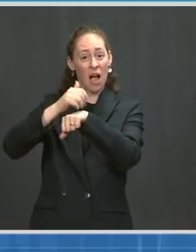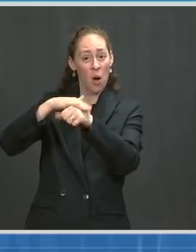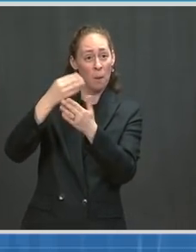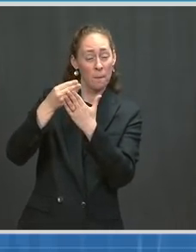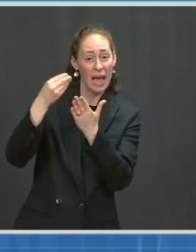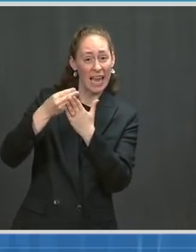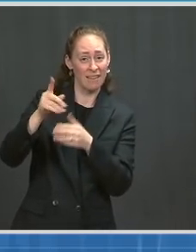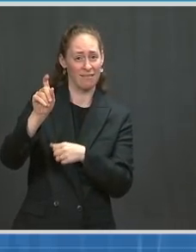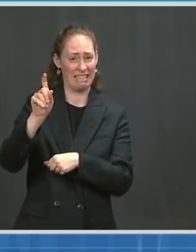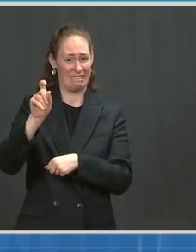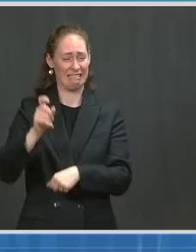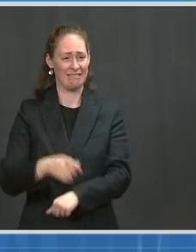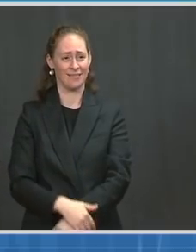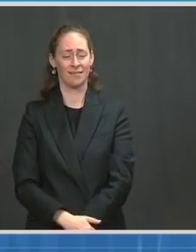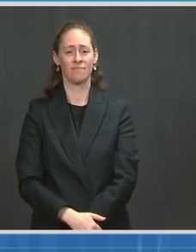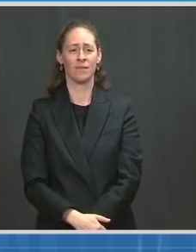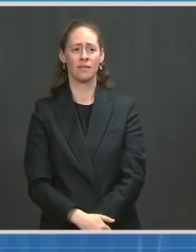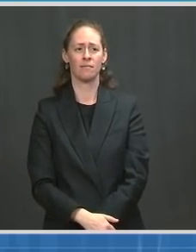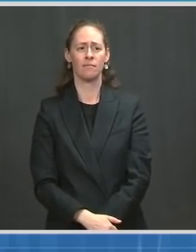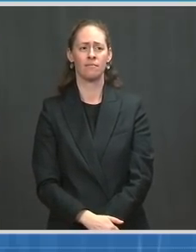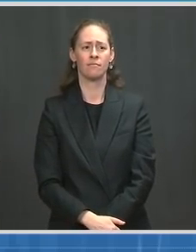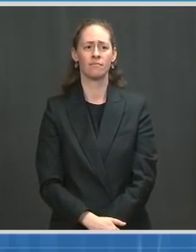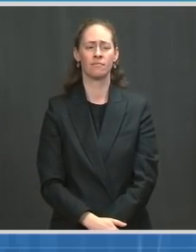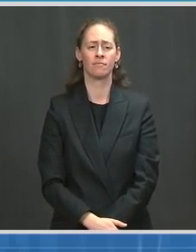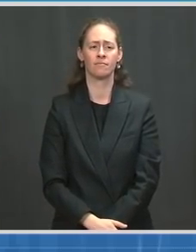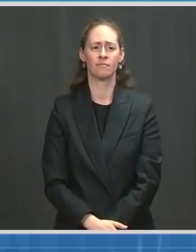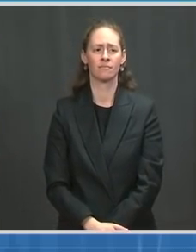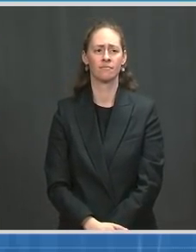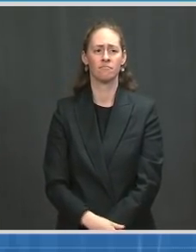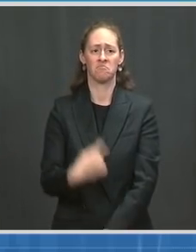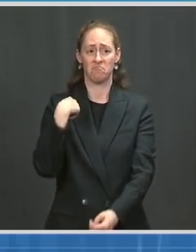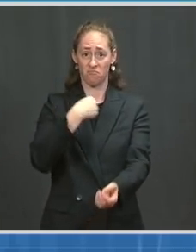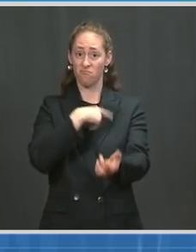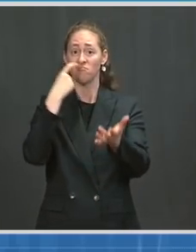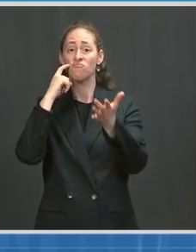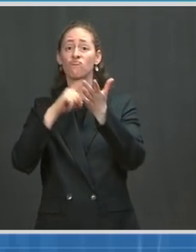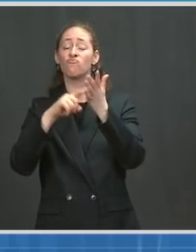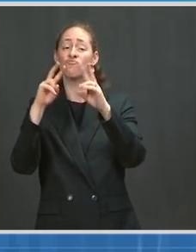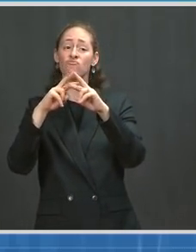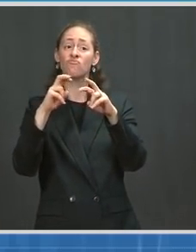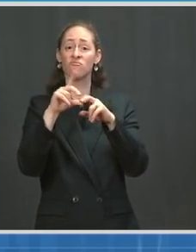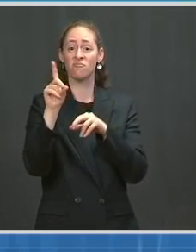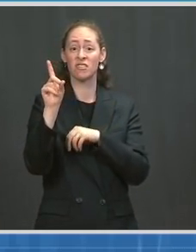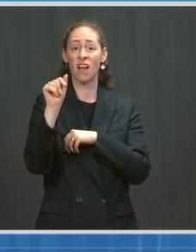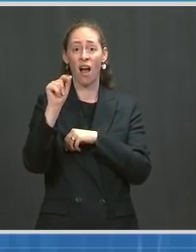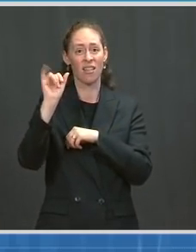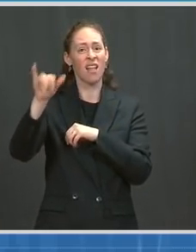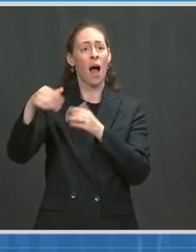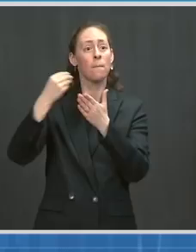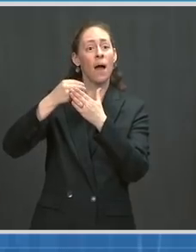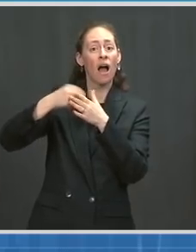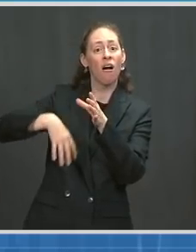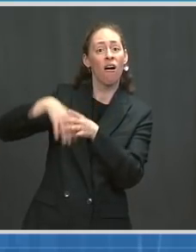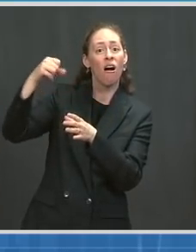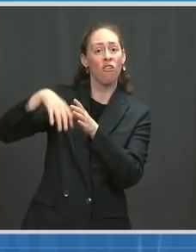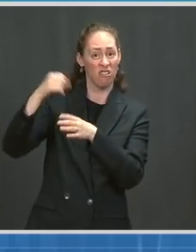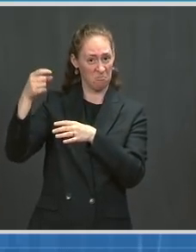they appear to be working. And I think the reason they work is because the vast number of people who are not yet vaccinated